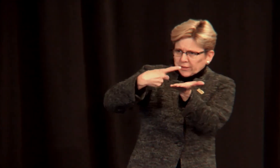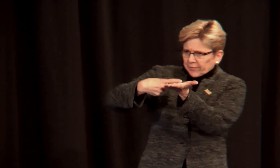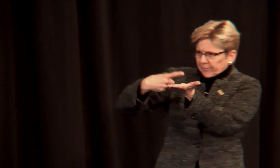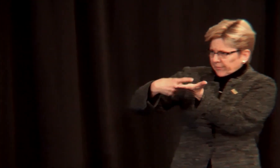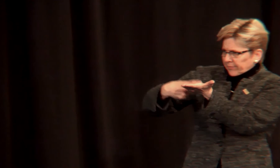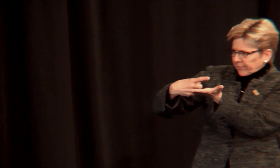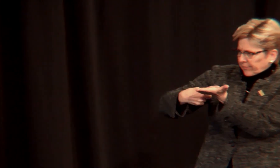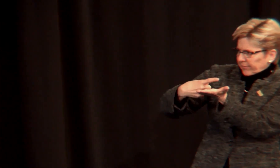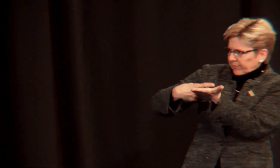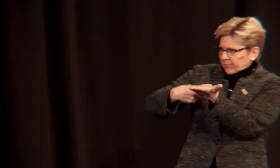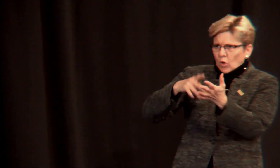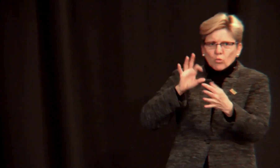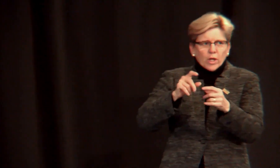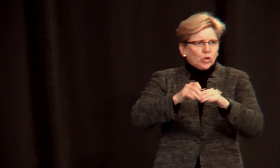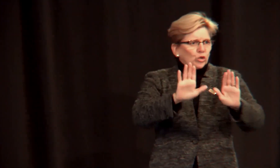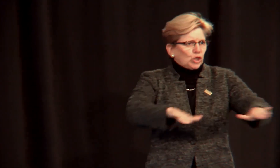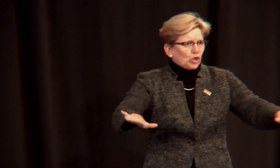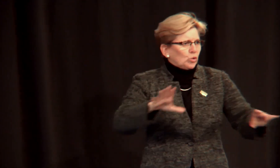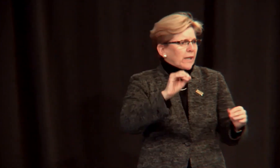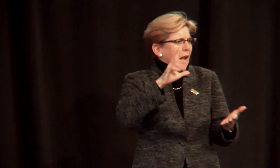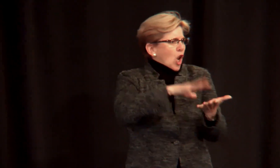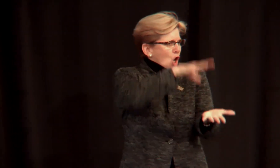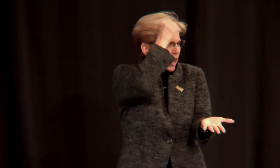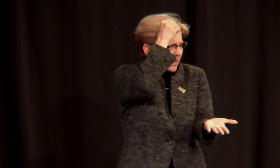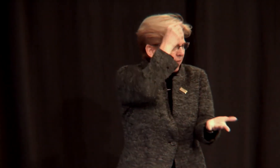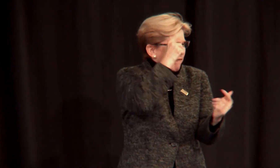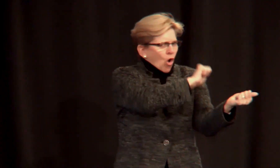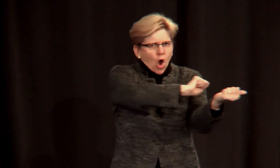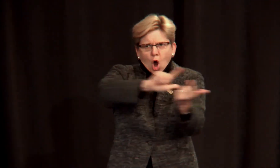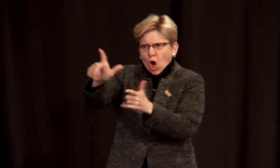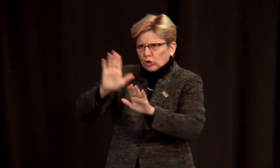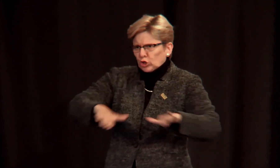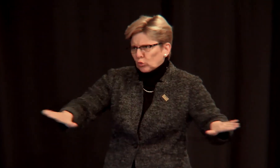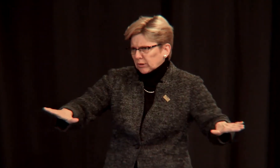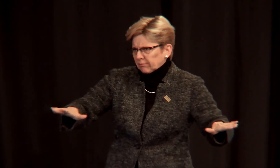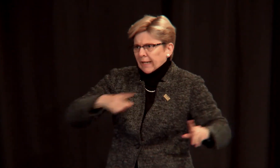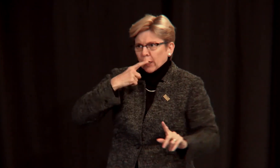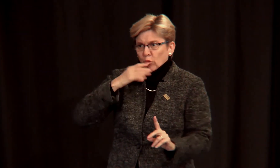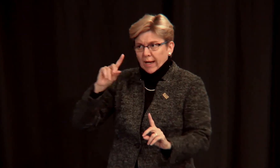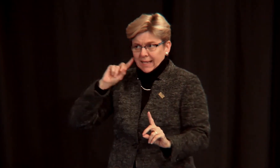So Dr. Laura-Ann Petitto has talked about when children are learning, all children,